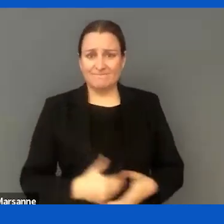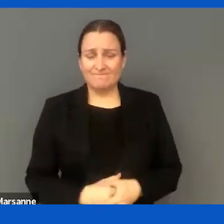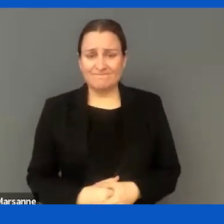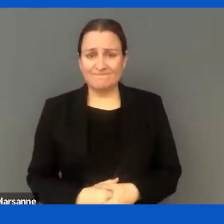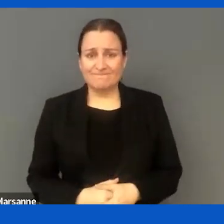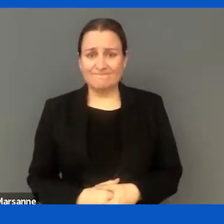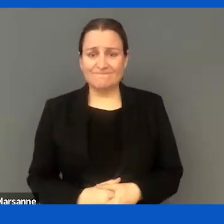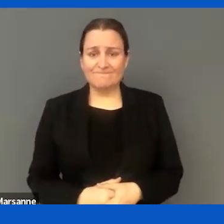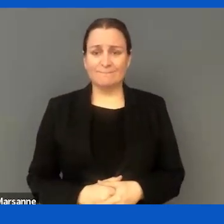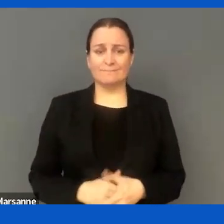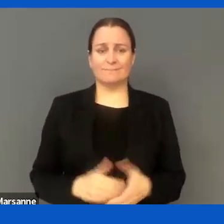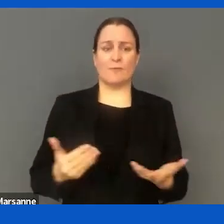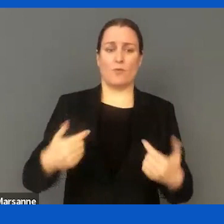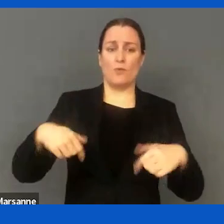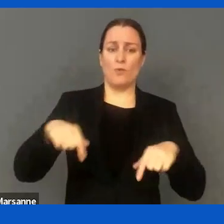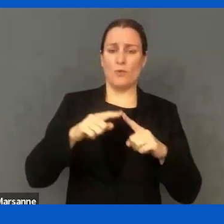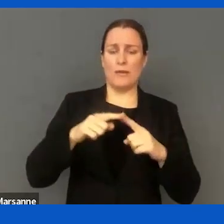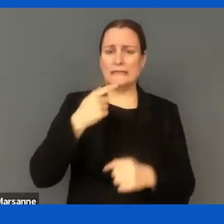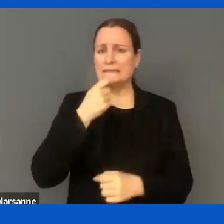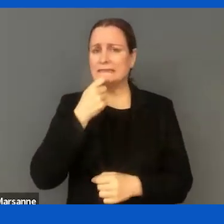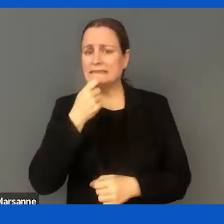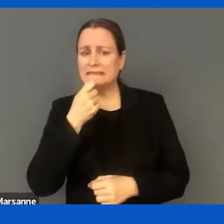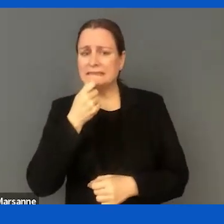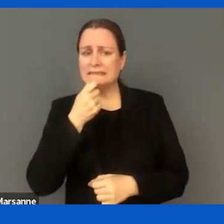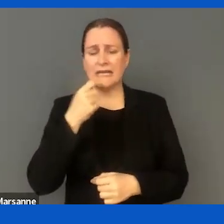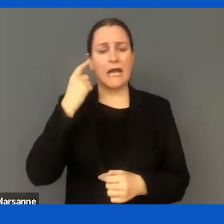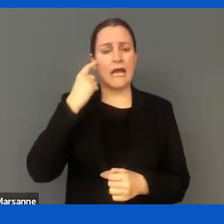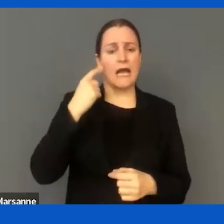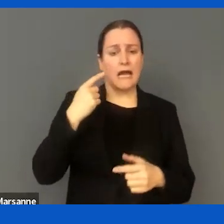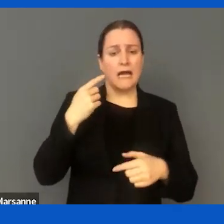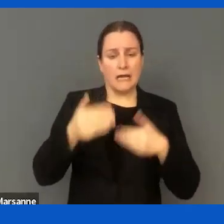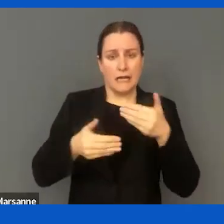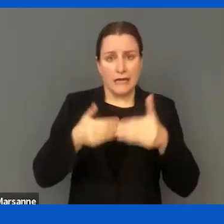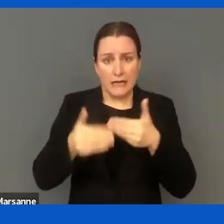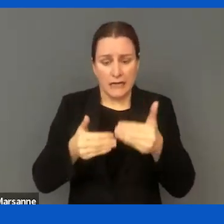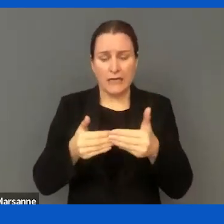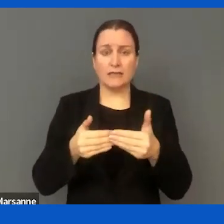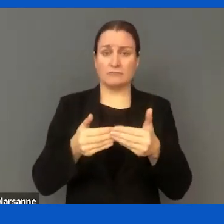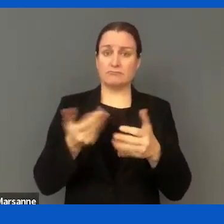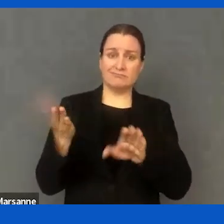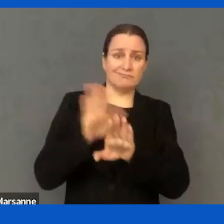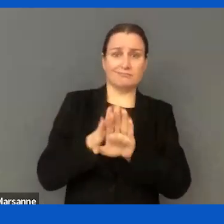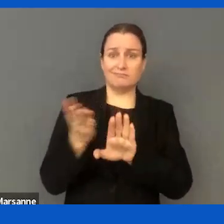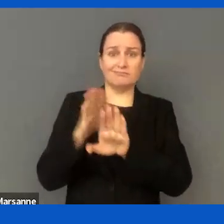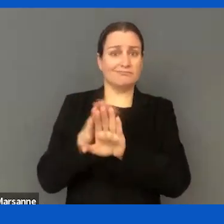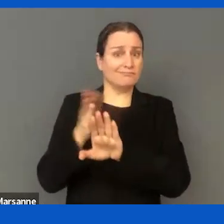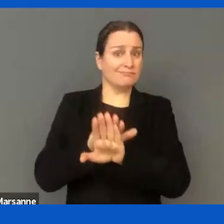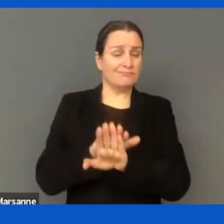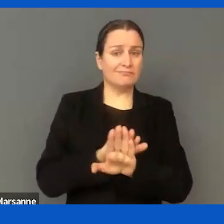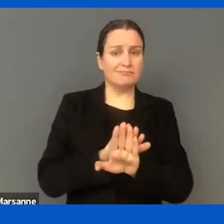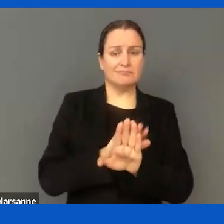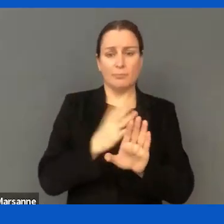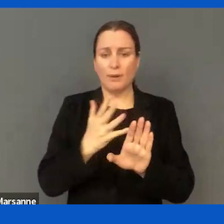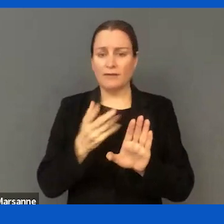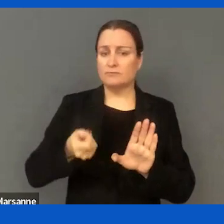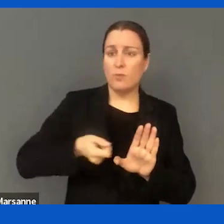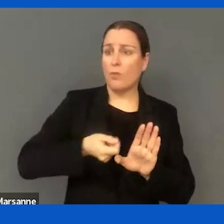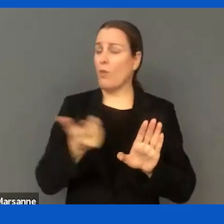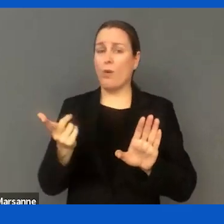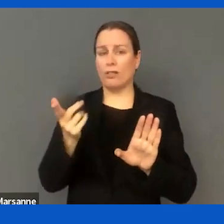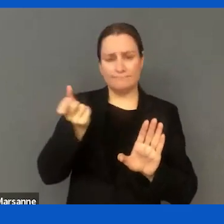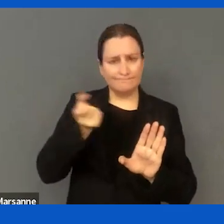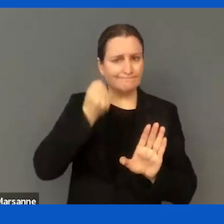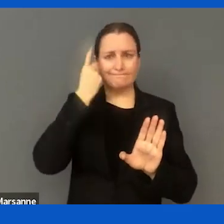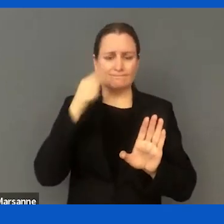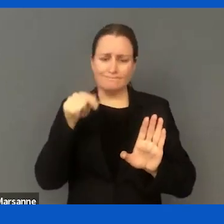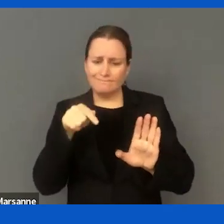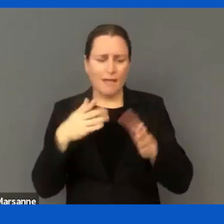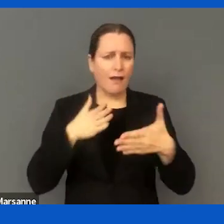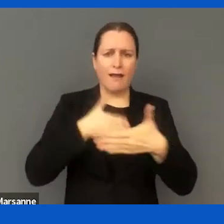we test it is less than 10% of the success criteria. A little part. This can interfere